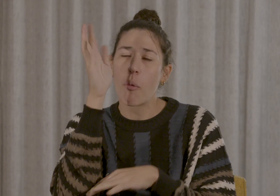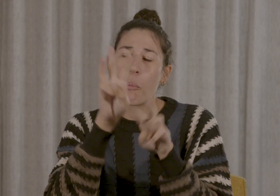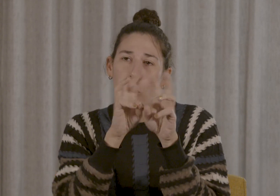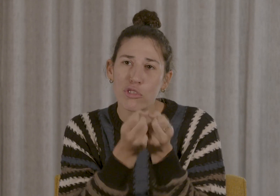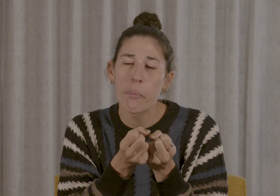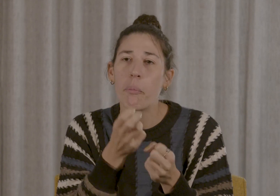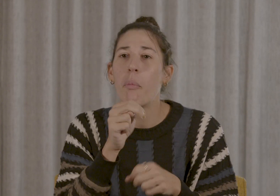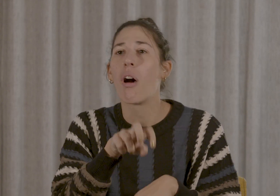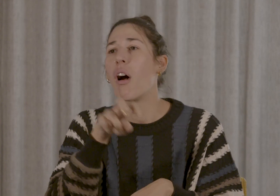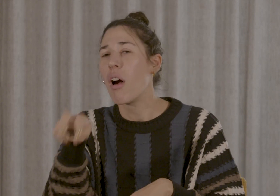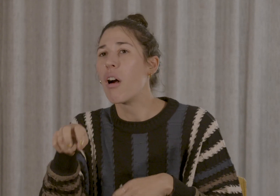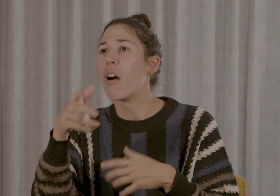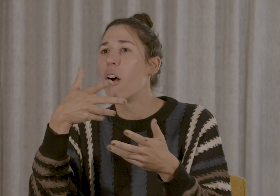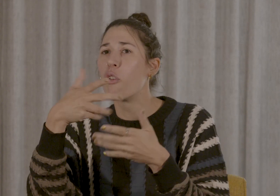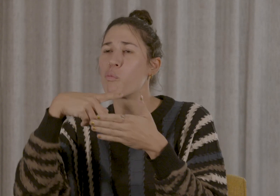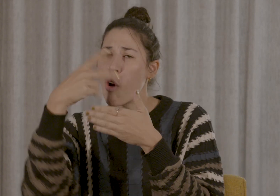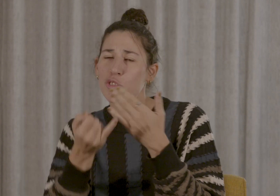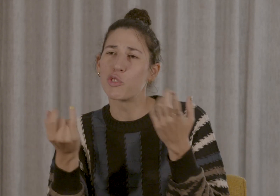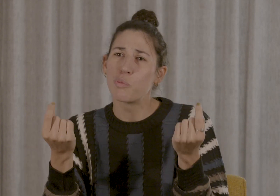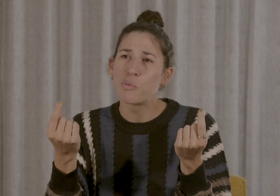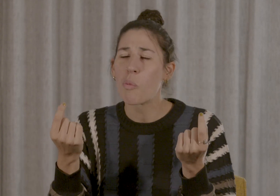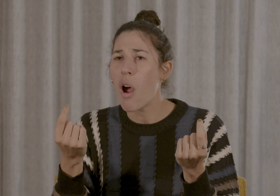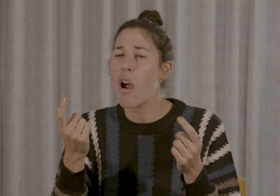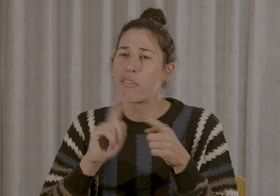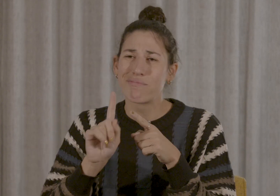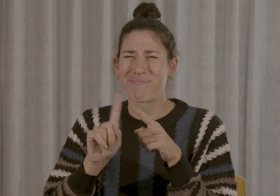There were workshops, we interacted on projects